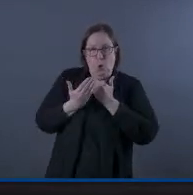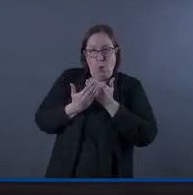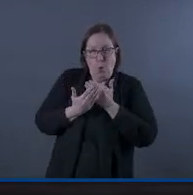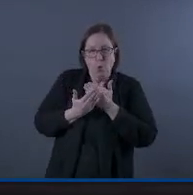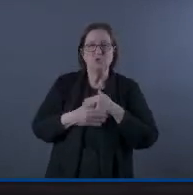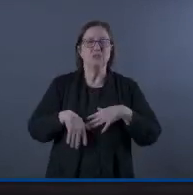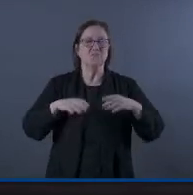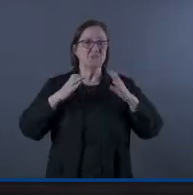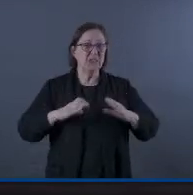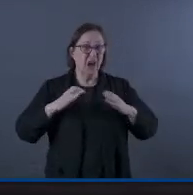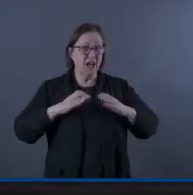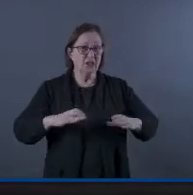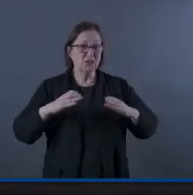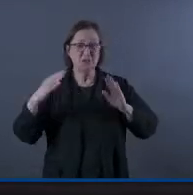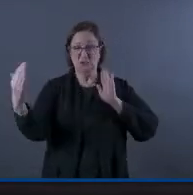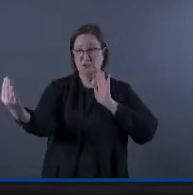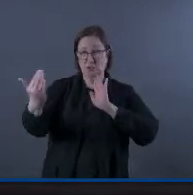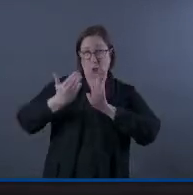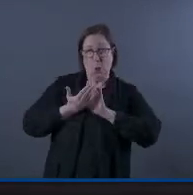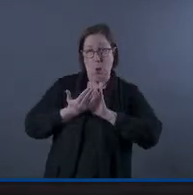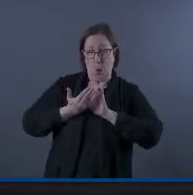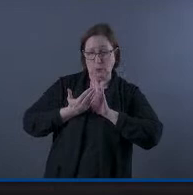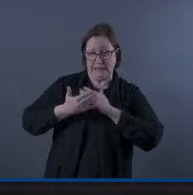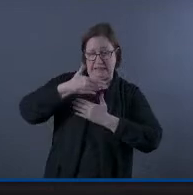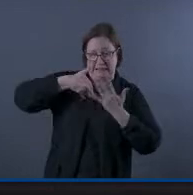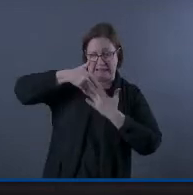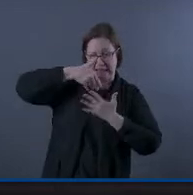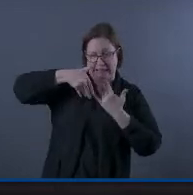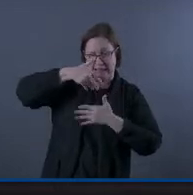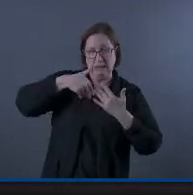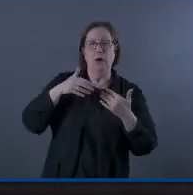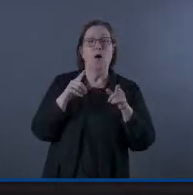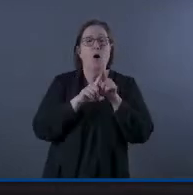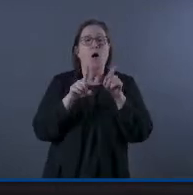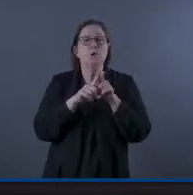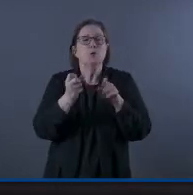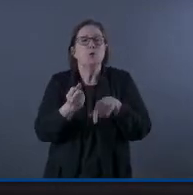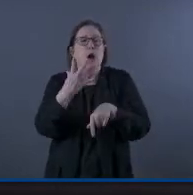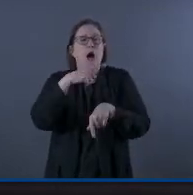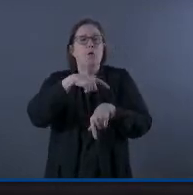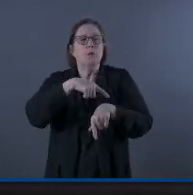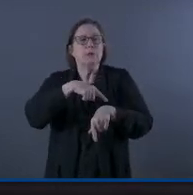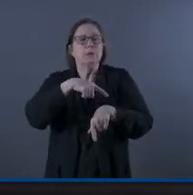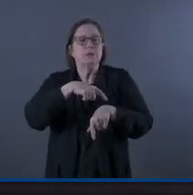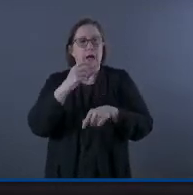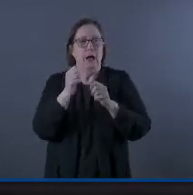they may have with others and the duration? How much time are they in contact with the public or coworkers?